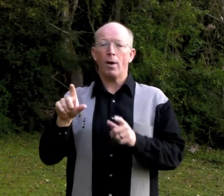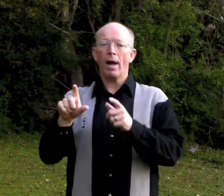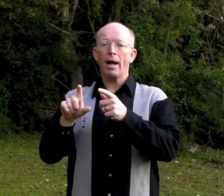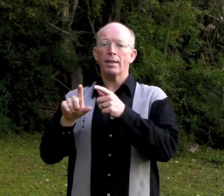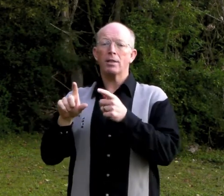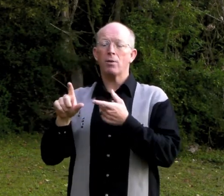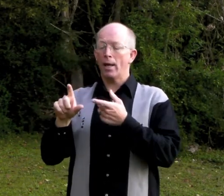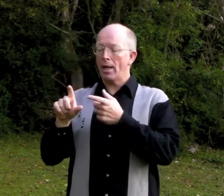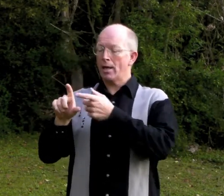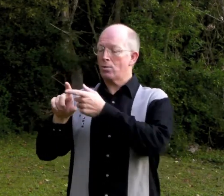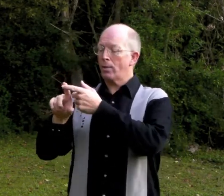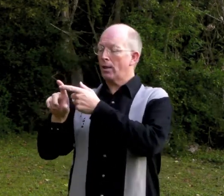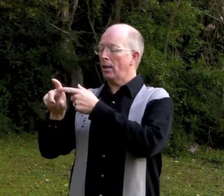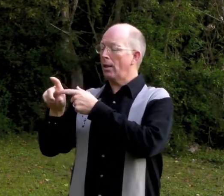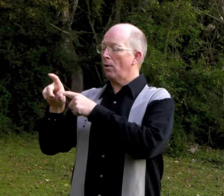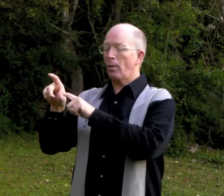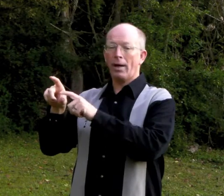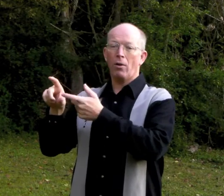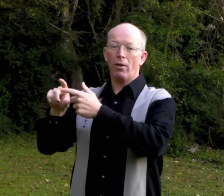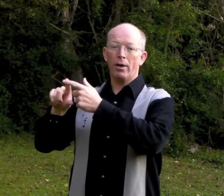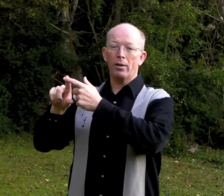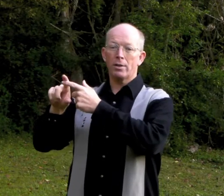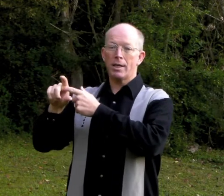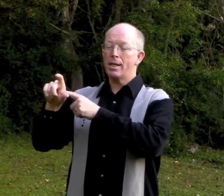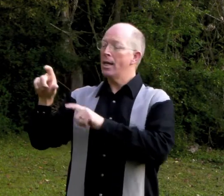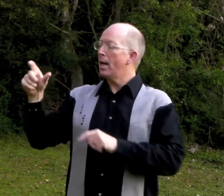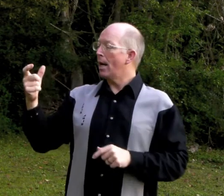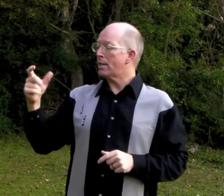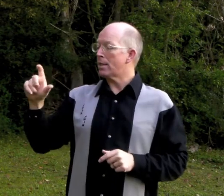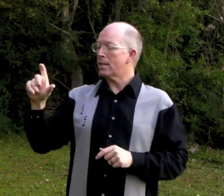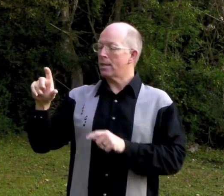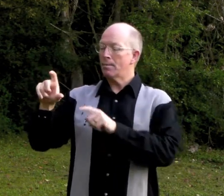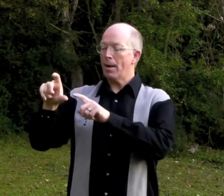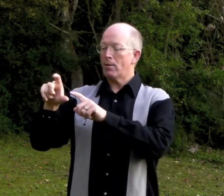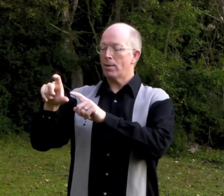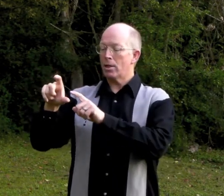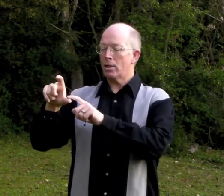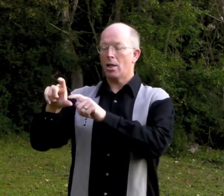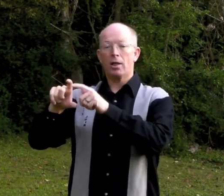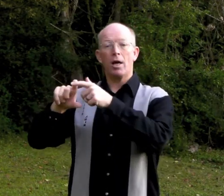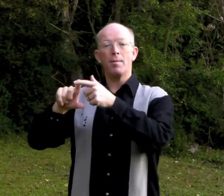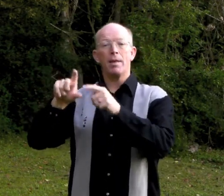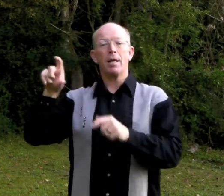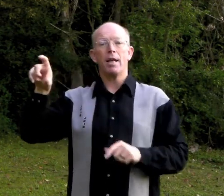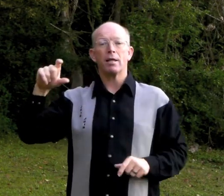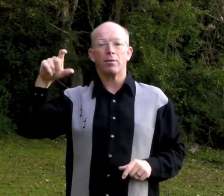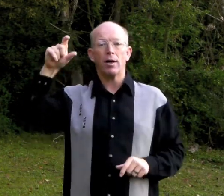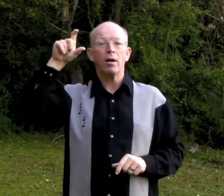The way I like to do it is what I call the little C. It is the C made with just the thumb and index finger.